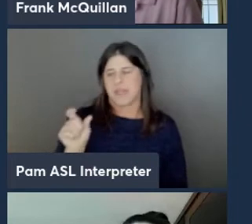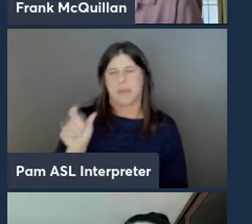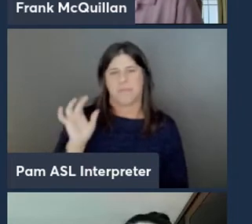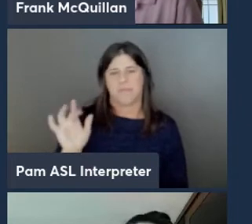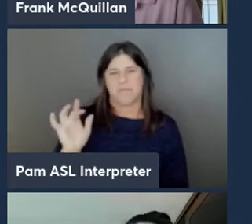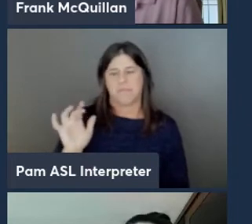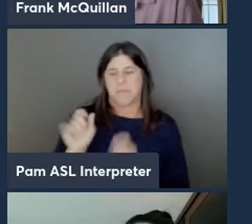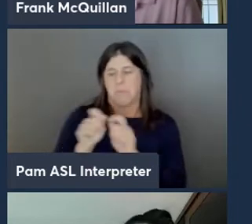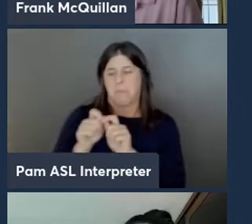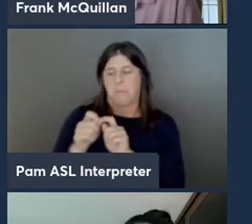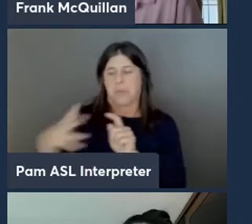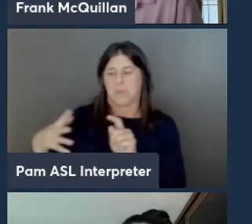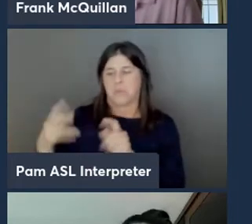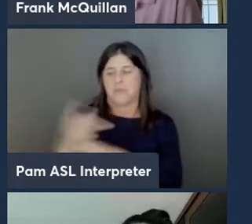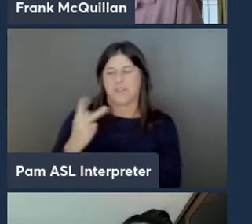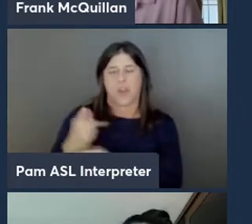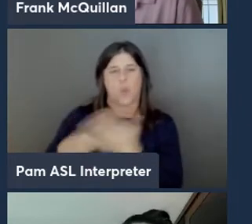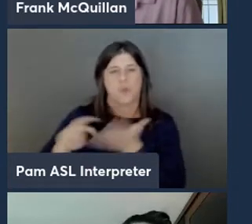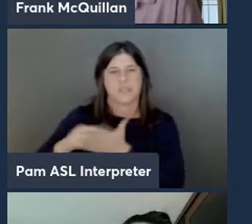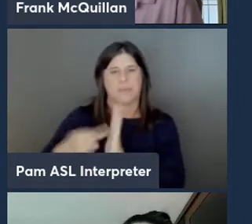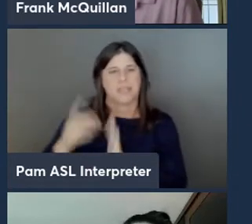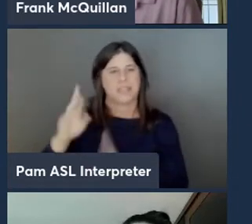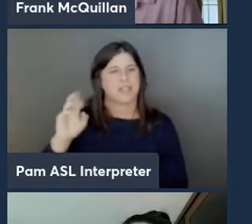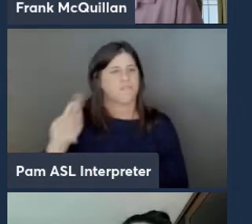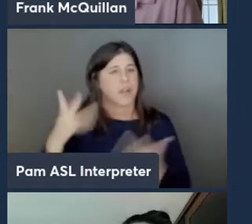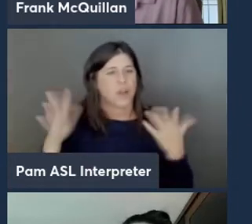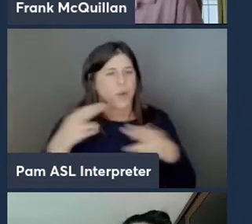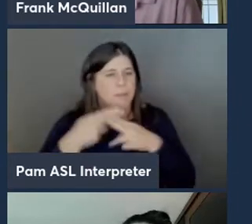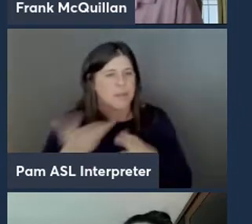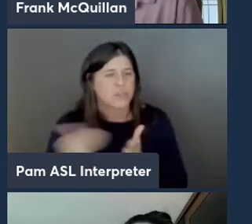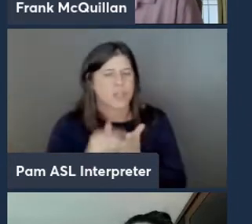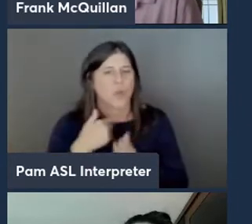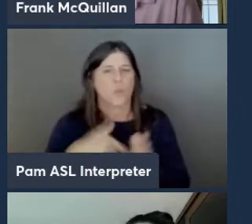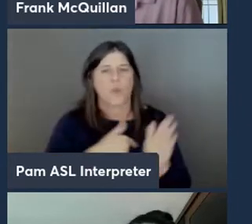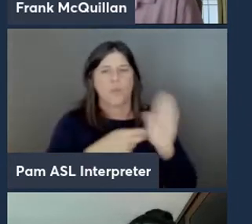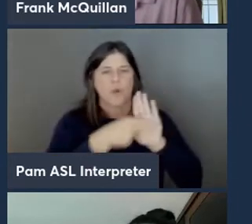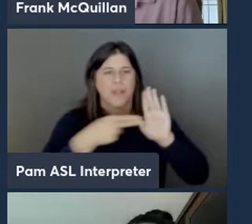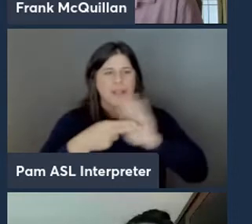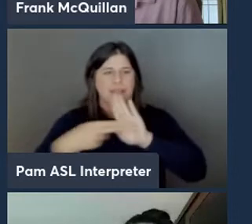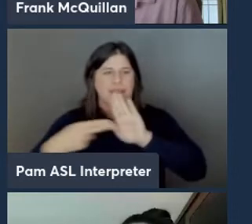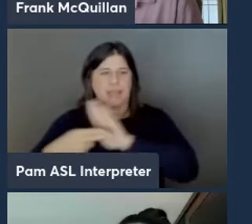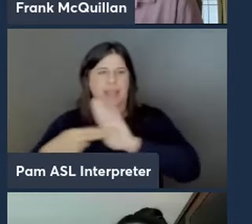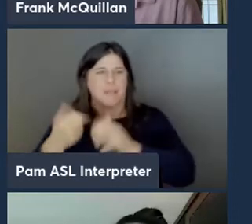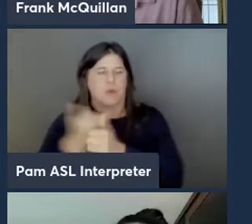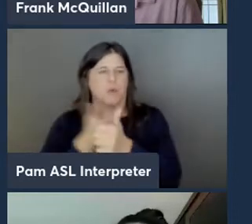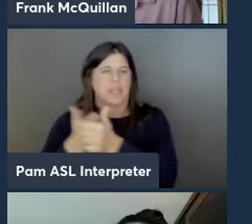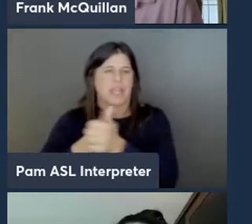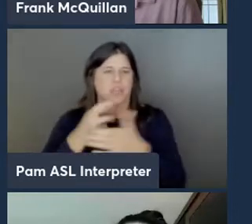And we also, as Frank mentioned earlier, we'll label each results with just a clear term,